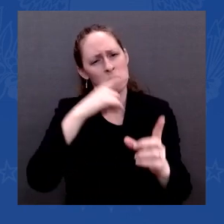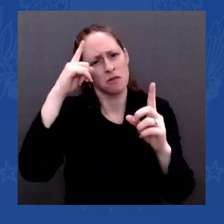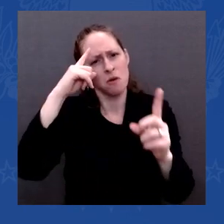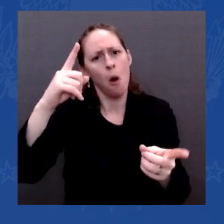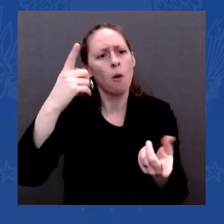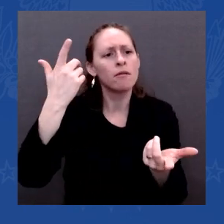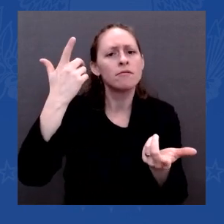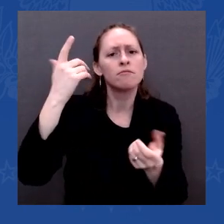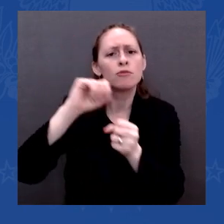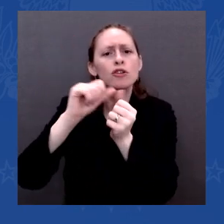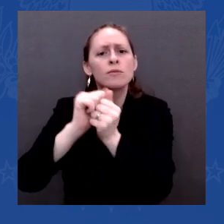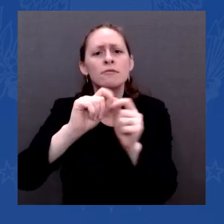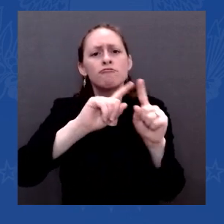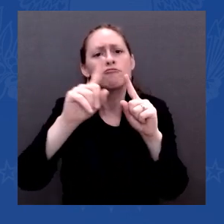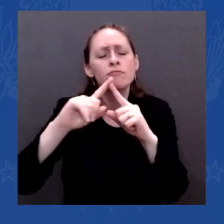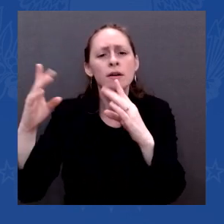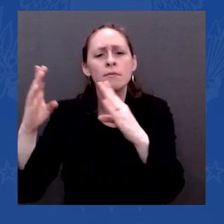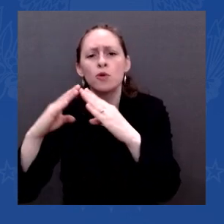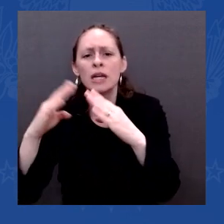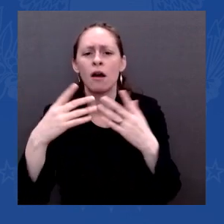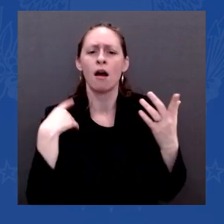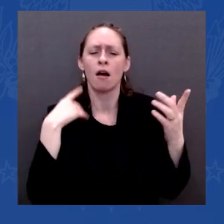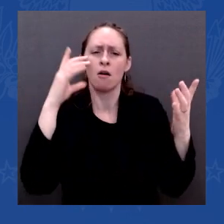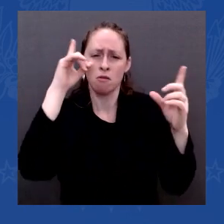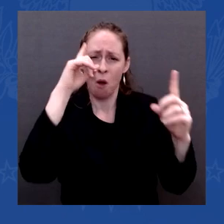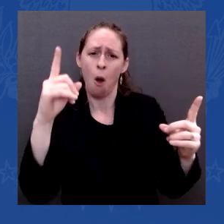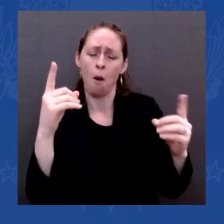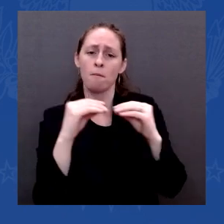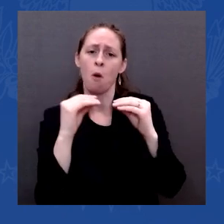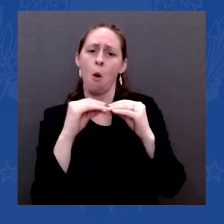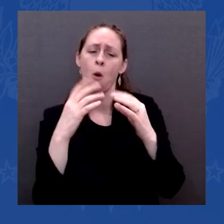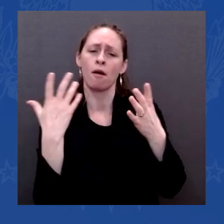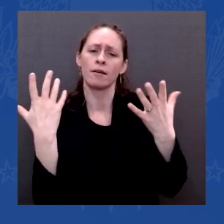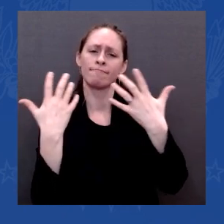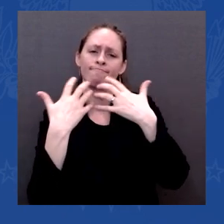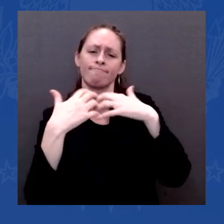we’ve gone from putting 2 million shots -- vaccinations in people’s arms